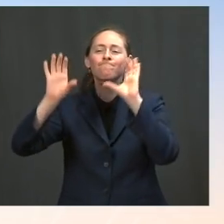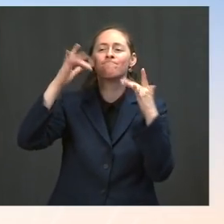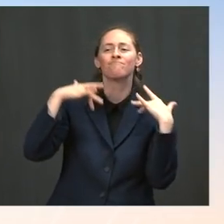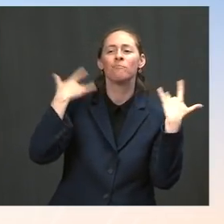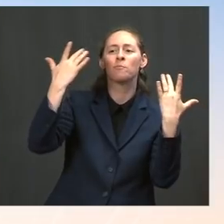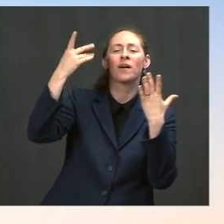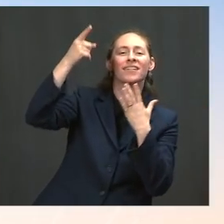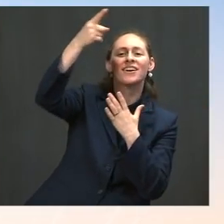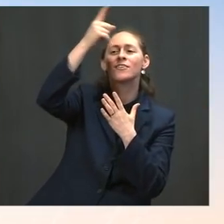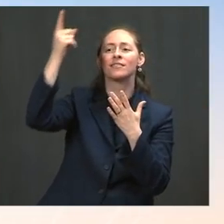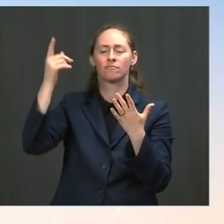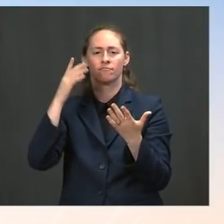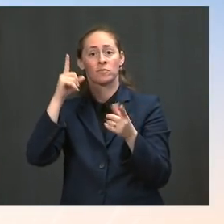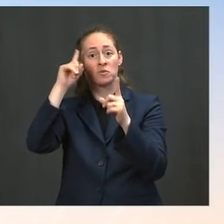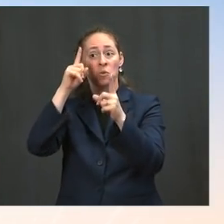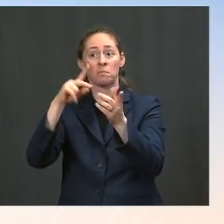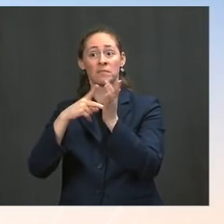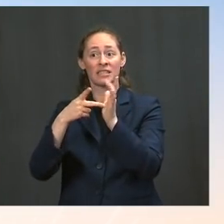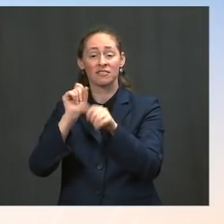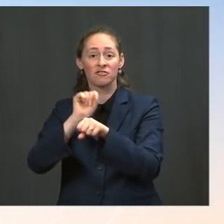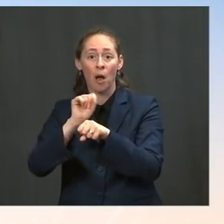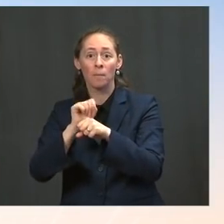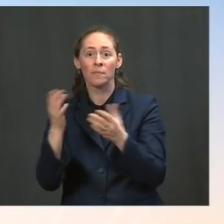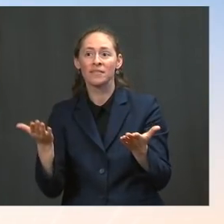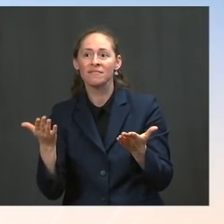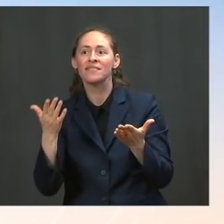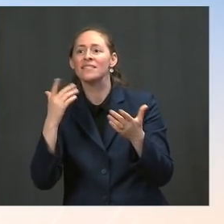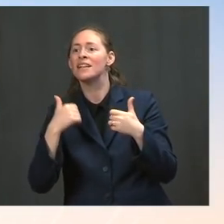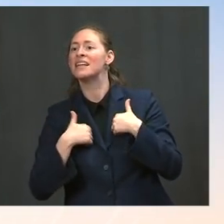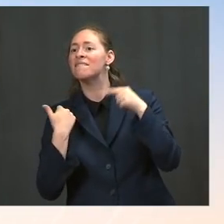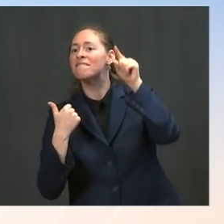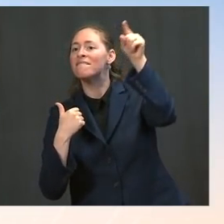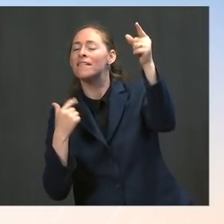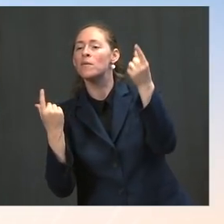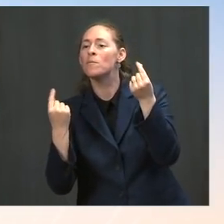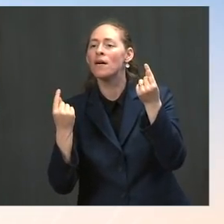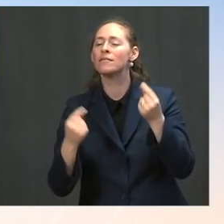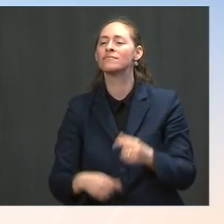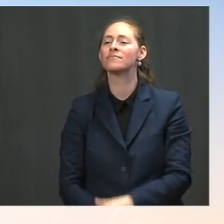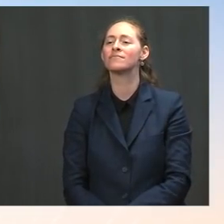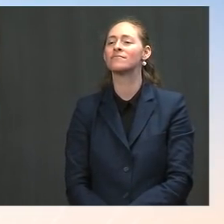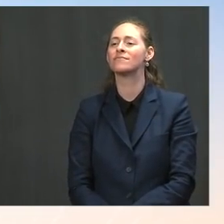through climate monitoring and medical advancements, just to name a few. So NASA is excited to see these achievements.